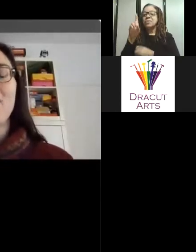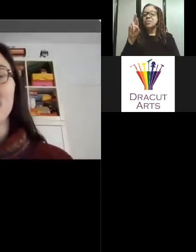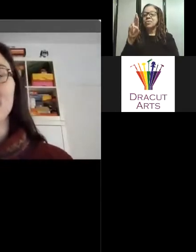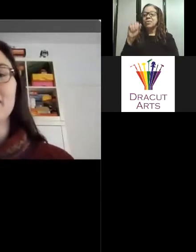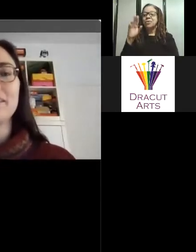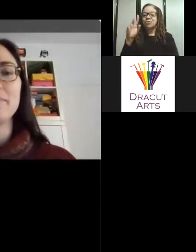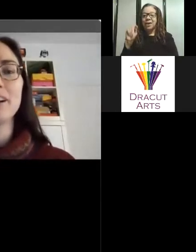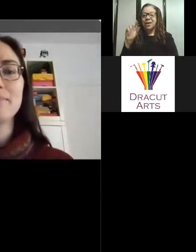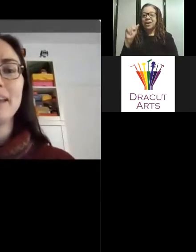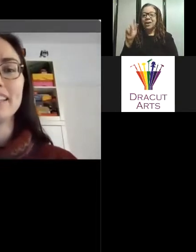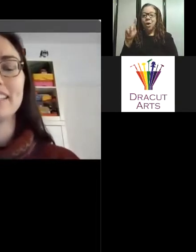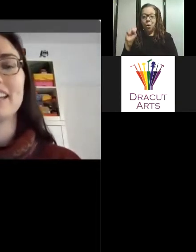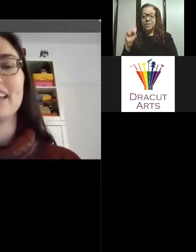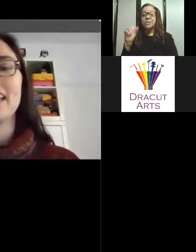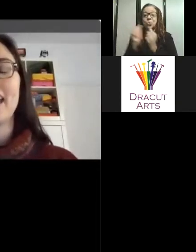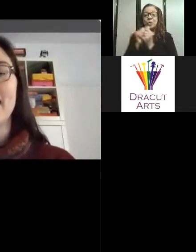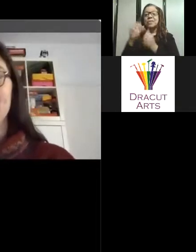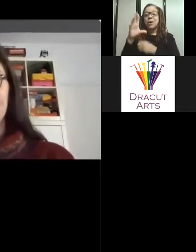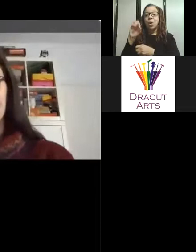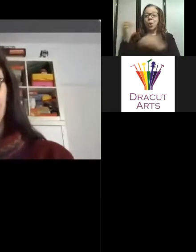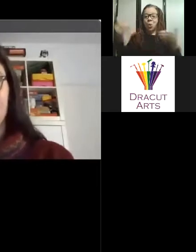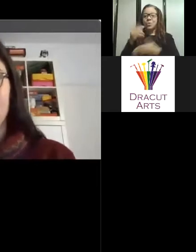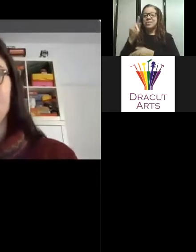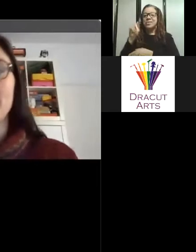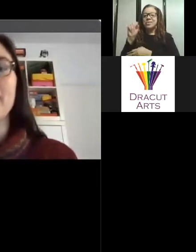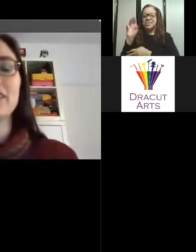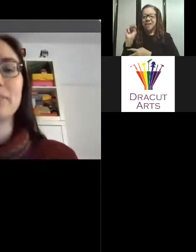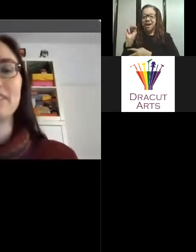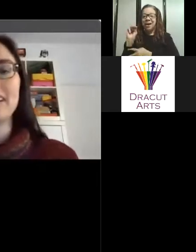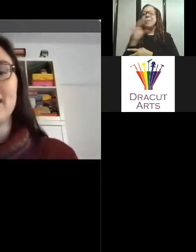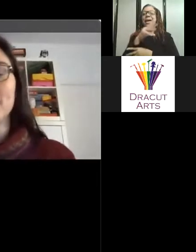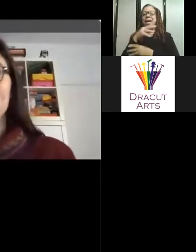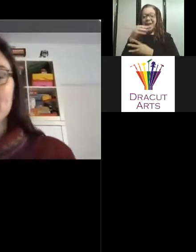author Marek Bennett, and, I don't think we have an interpreter right now, but